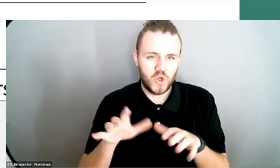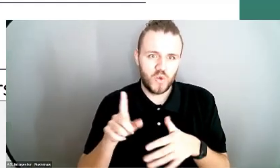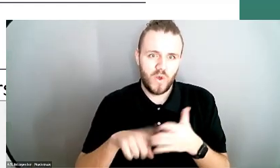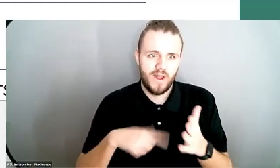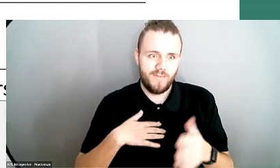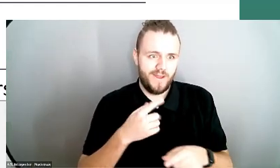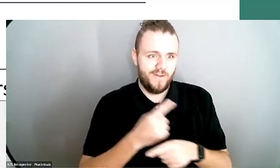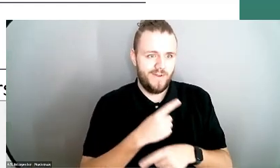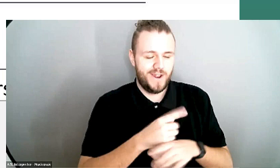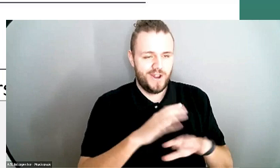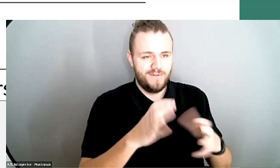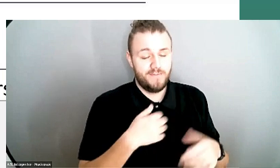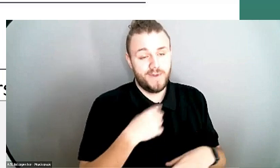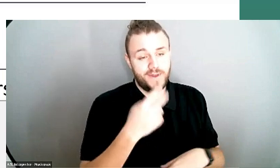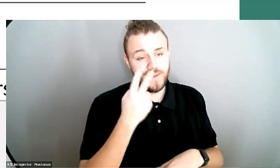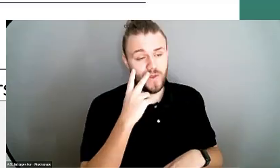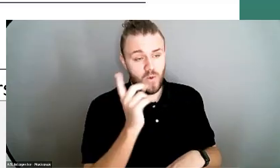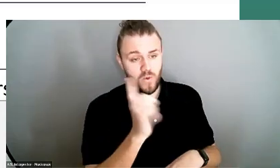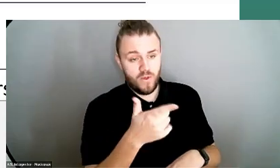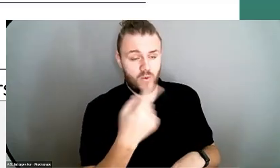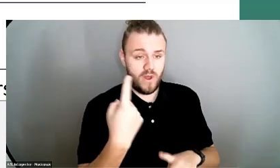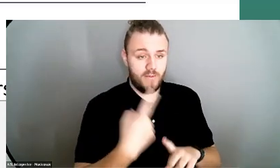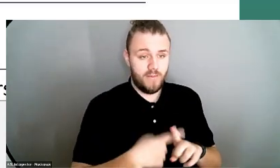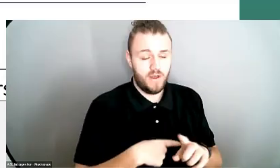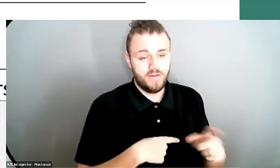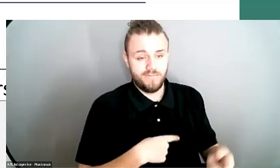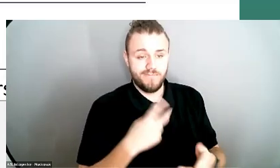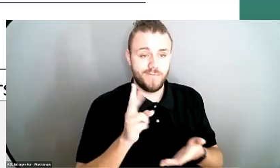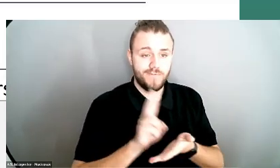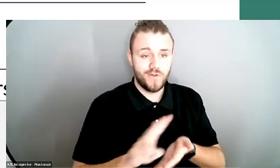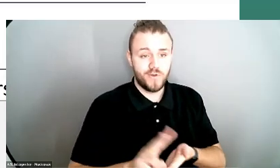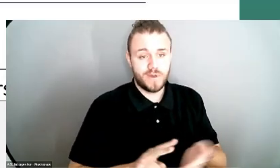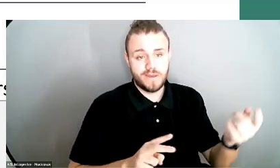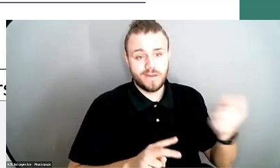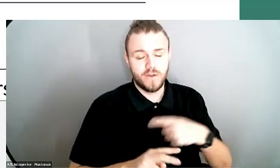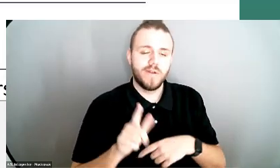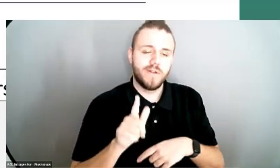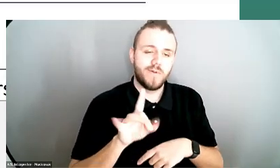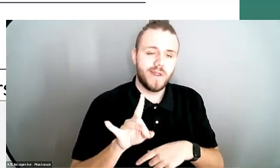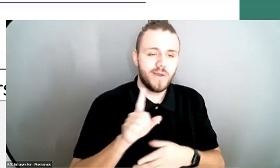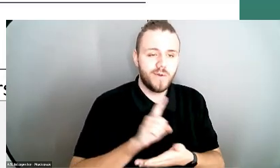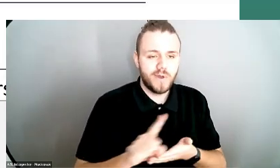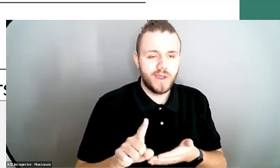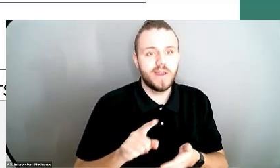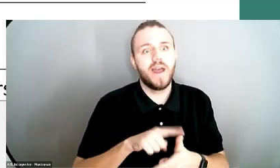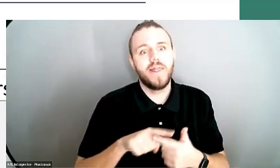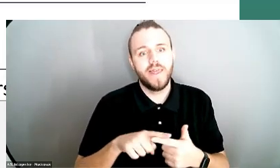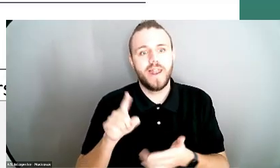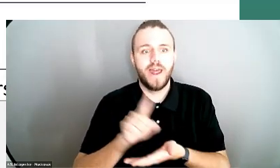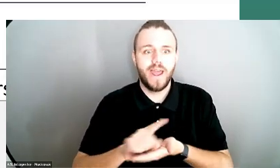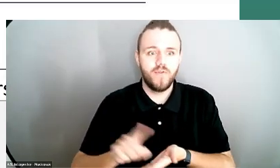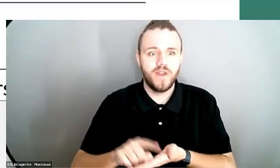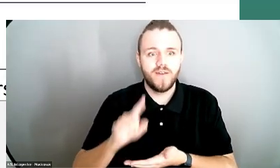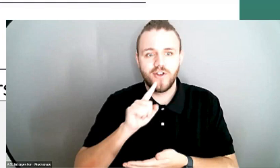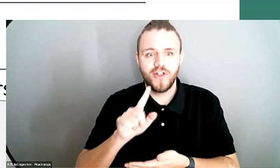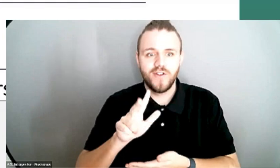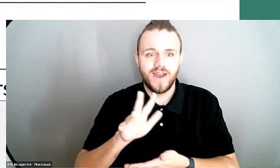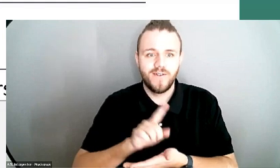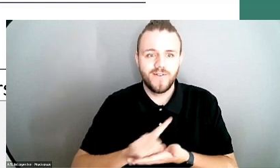I'll see you in a month and then every two weeks at 28 weeks and every week at 35 weeks, I have to have more appointments.